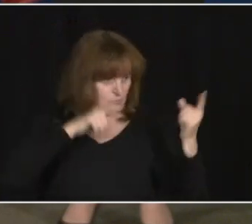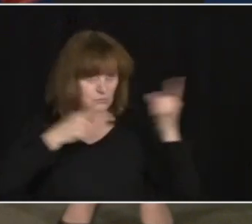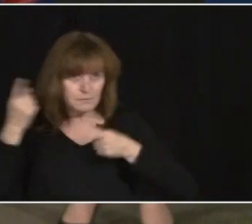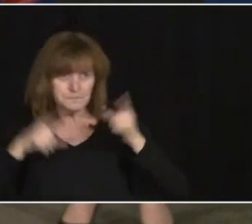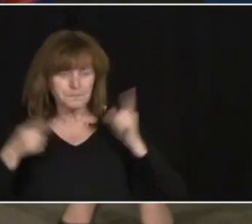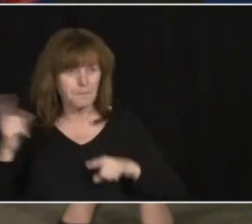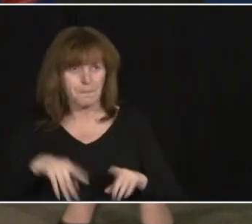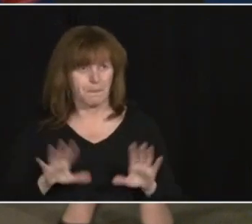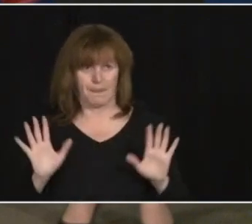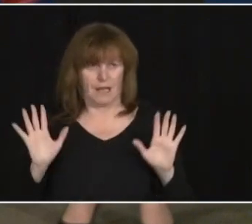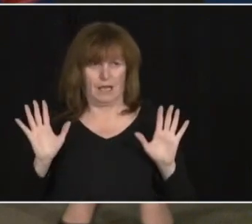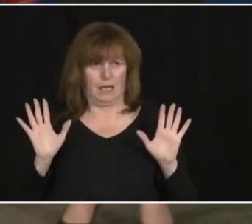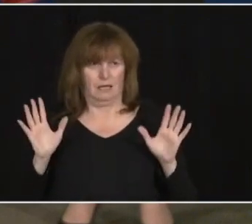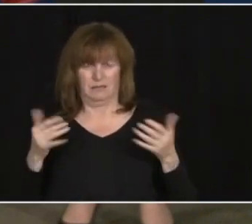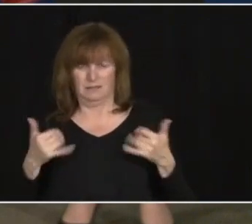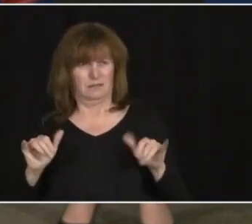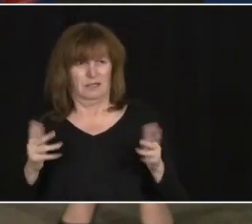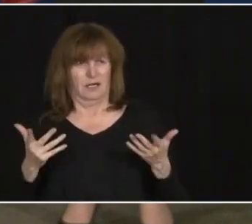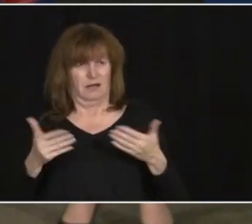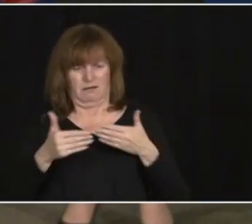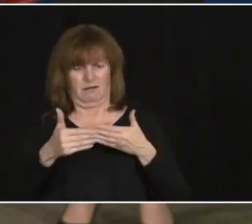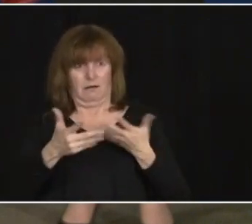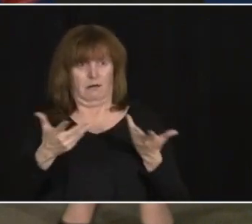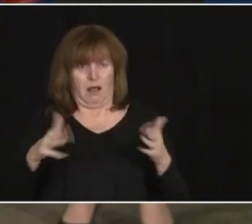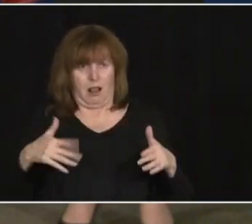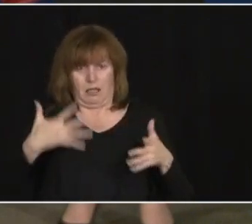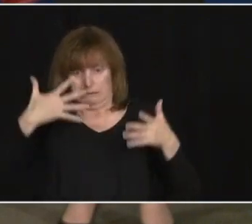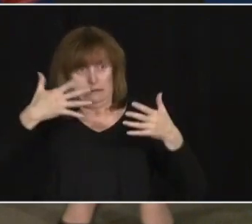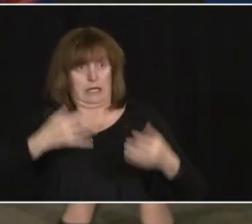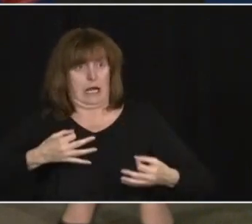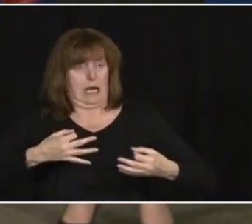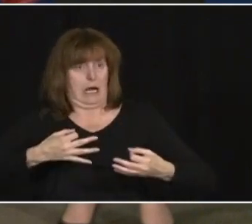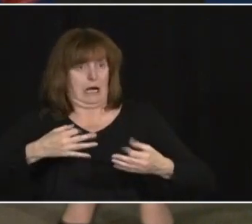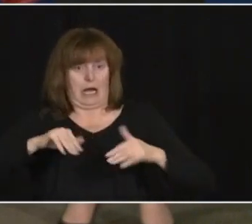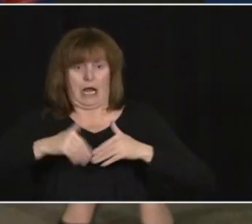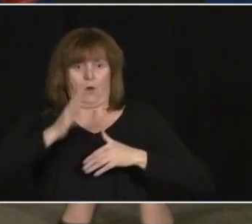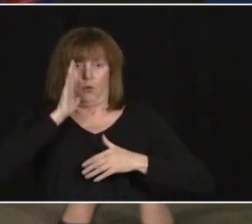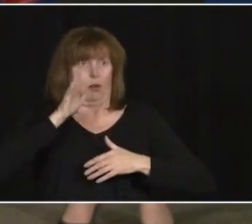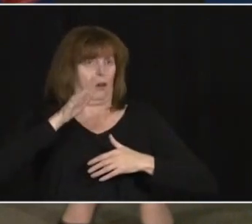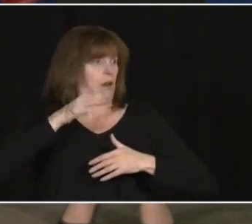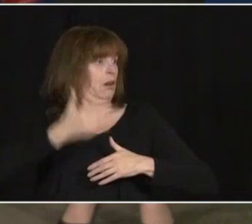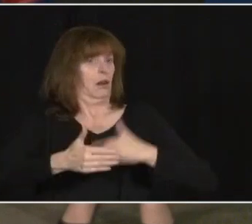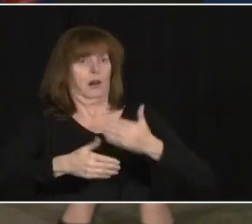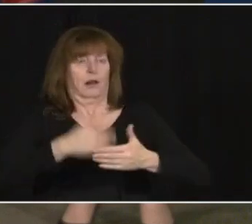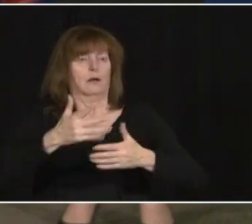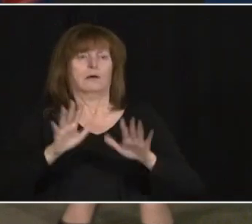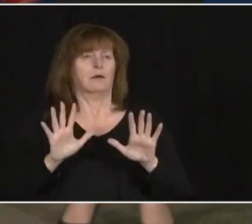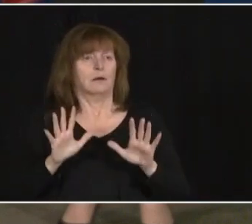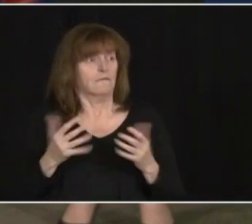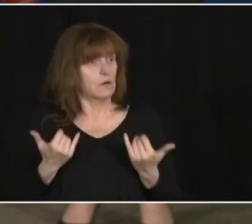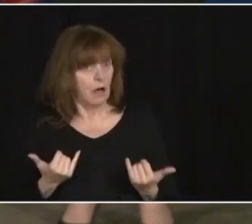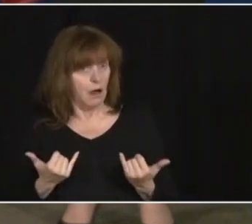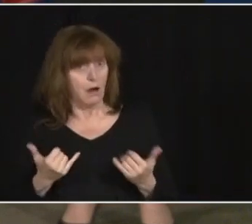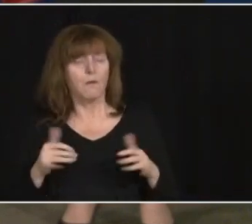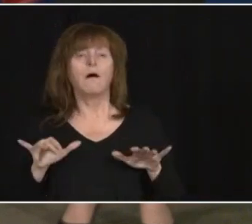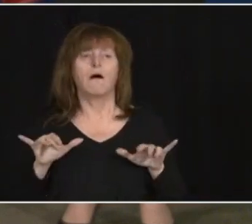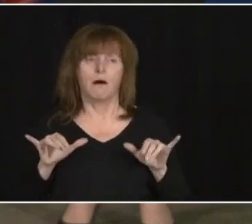still a few days away to roll this out. But nothing is going to change